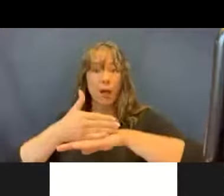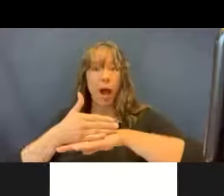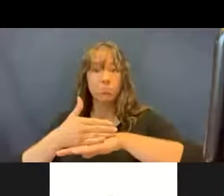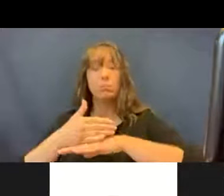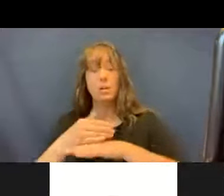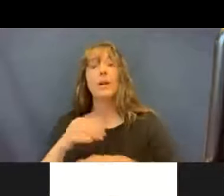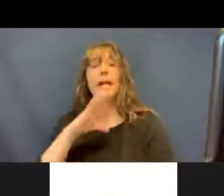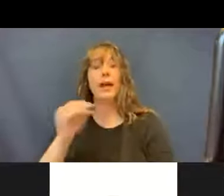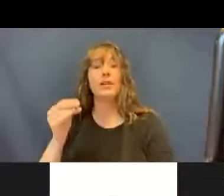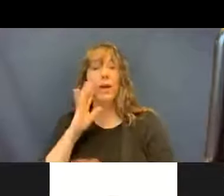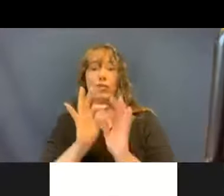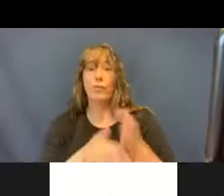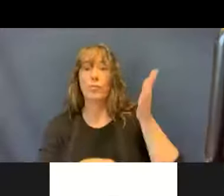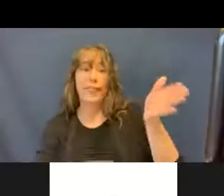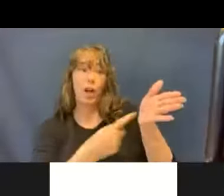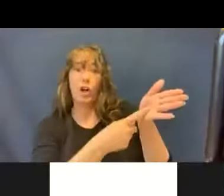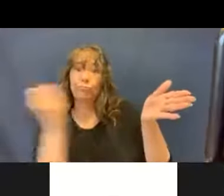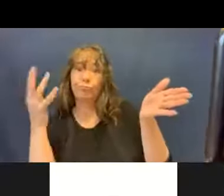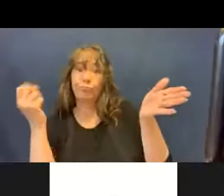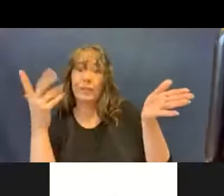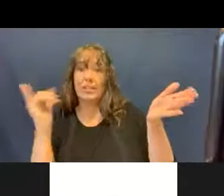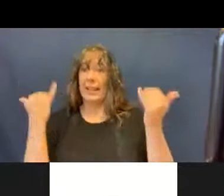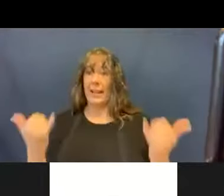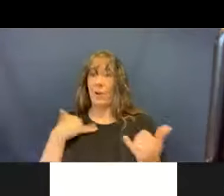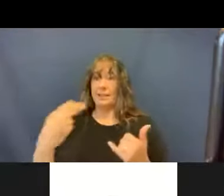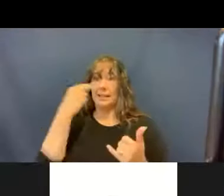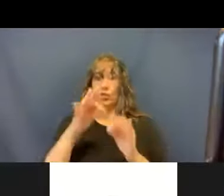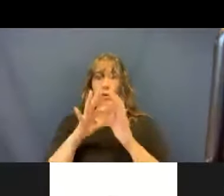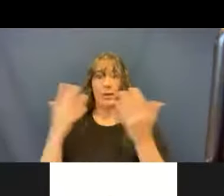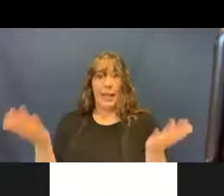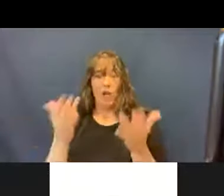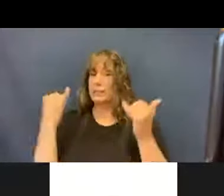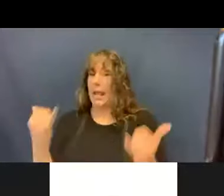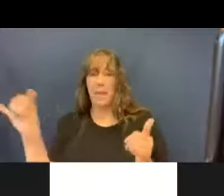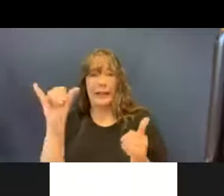have an interpreter there, just like we are using here, and they can facilitate that communication